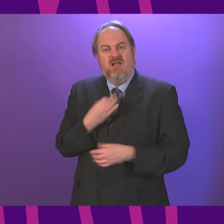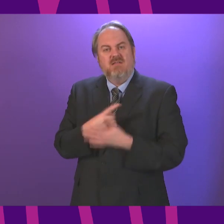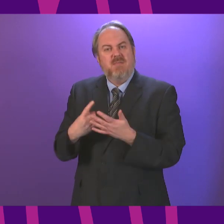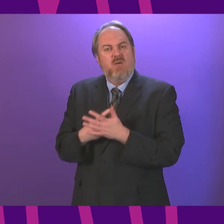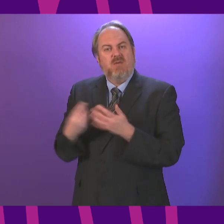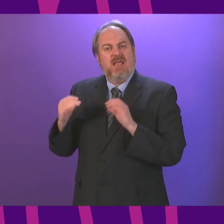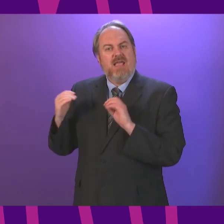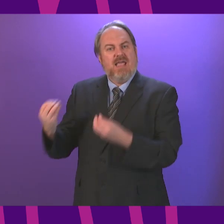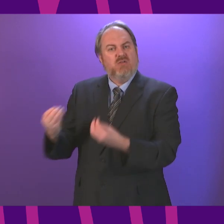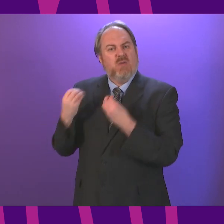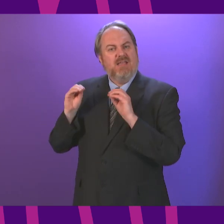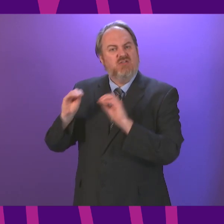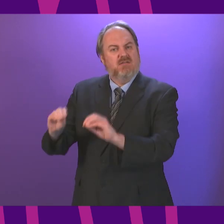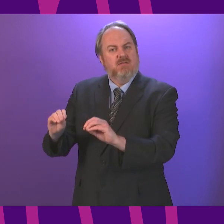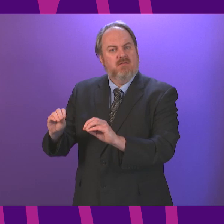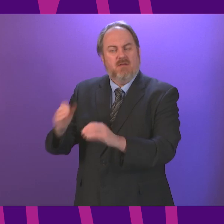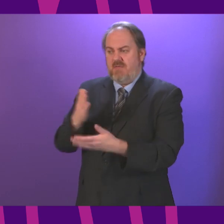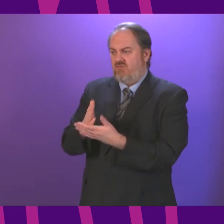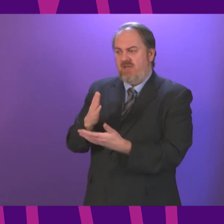on issues that actually matter to people across the country.